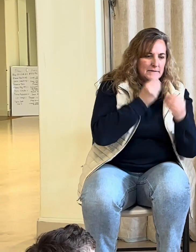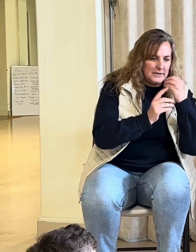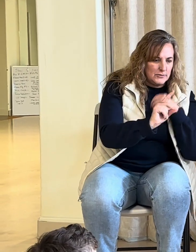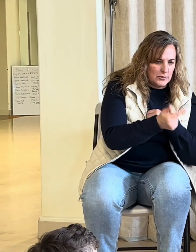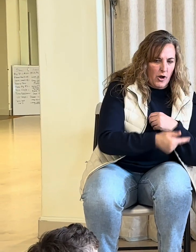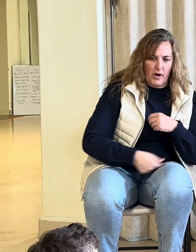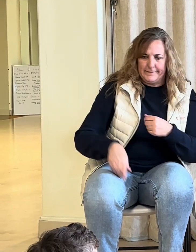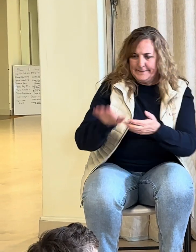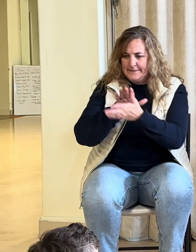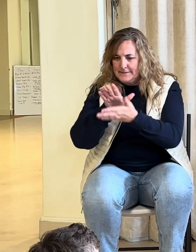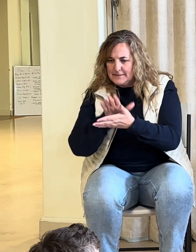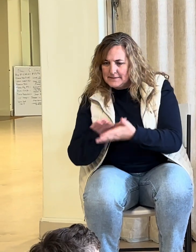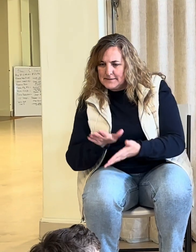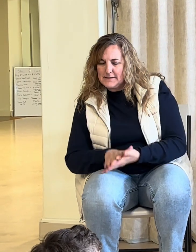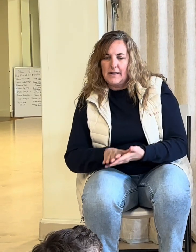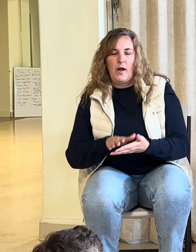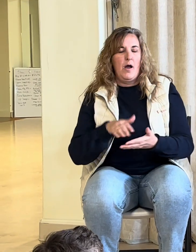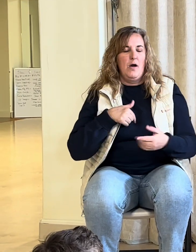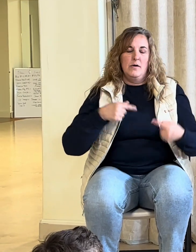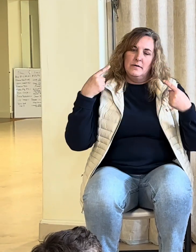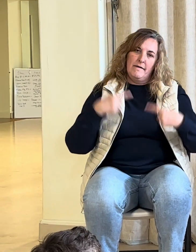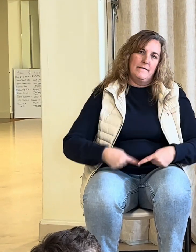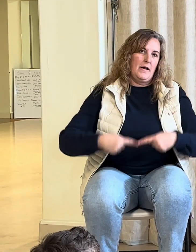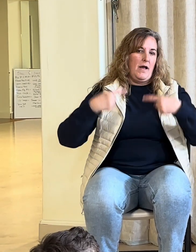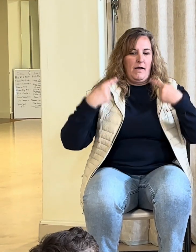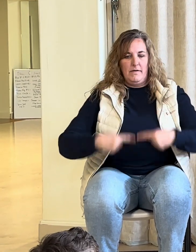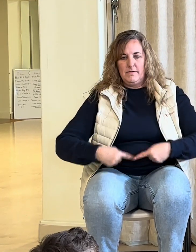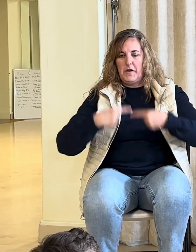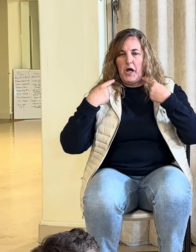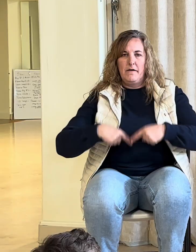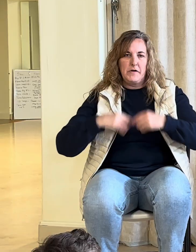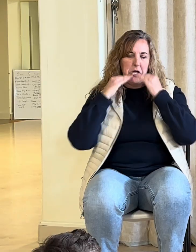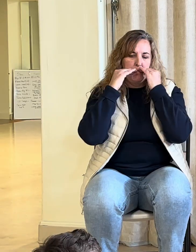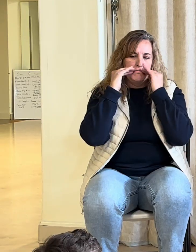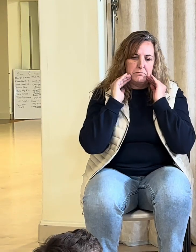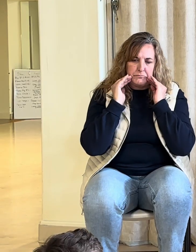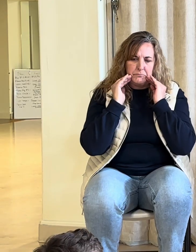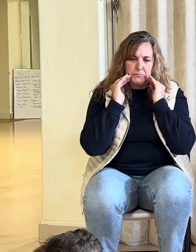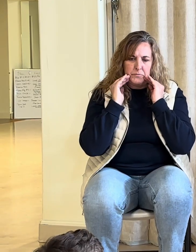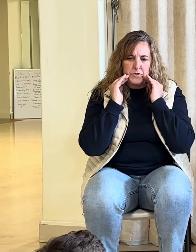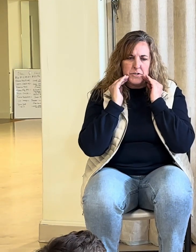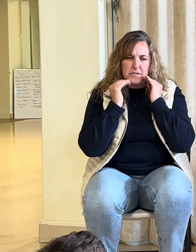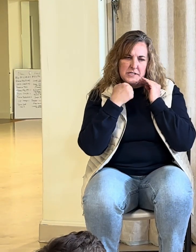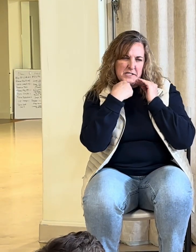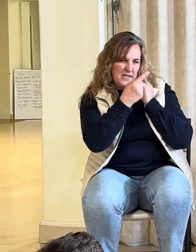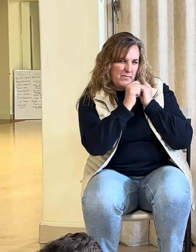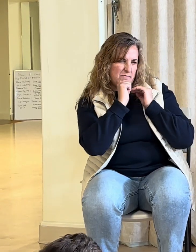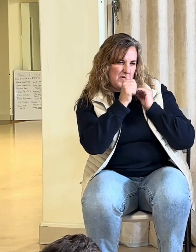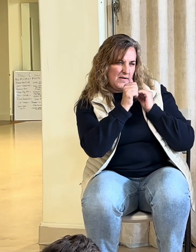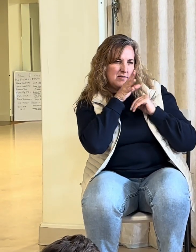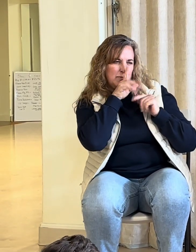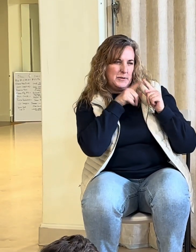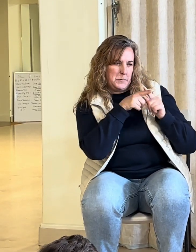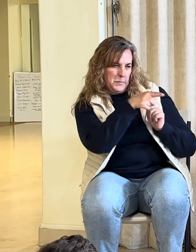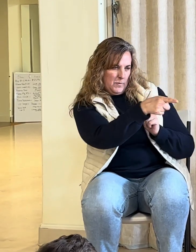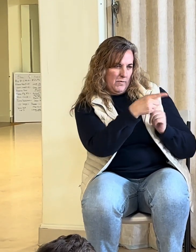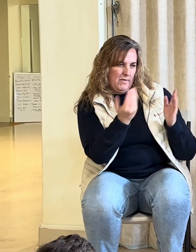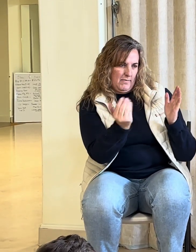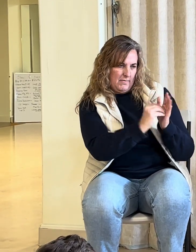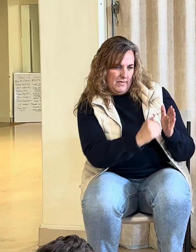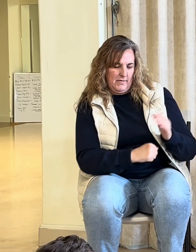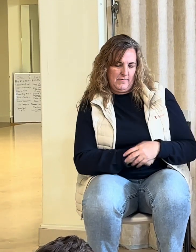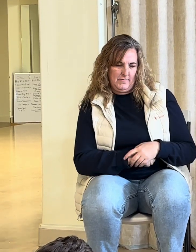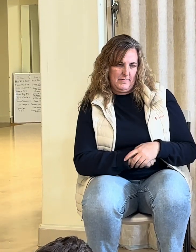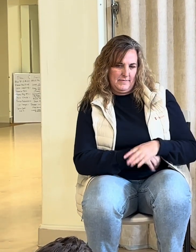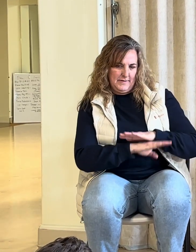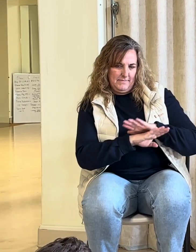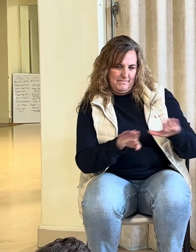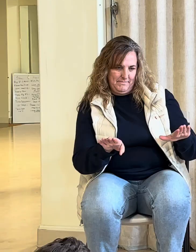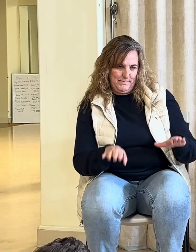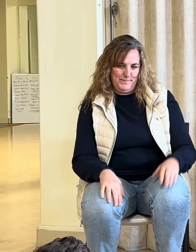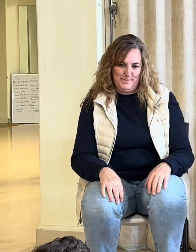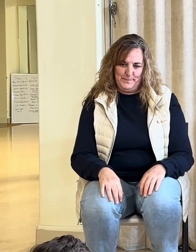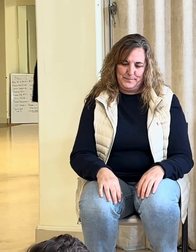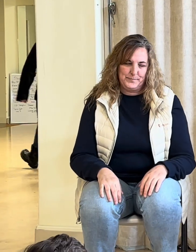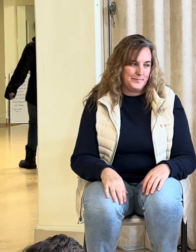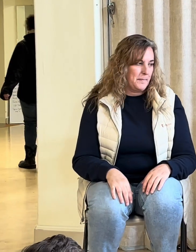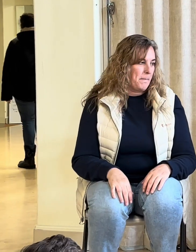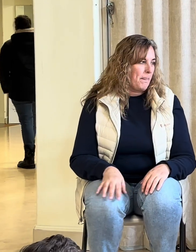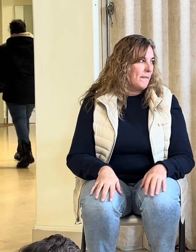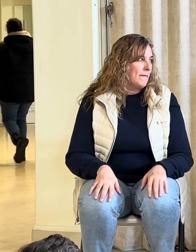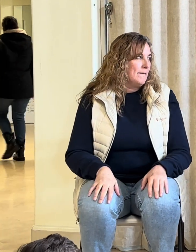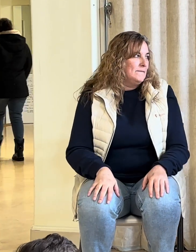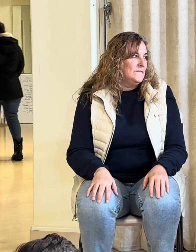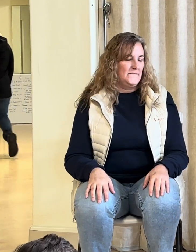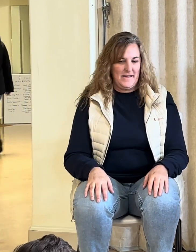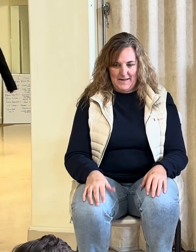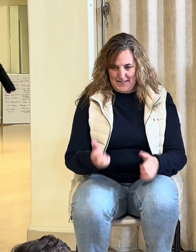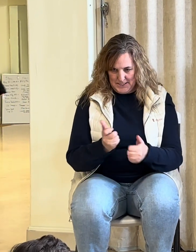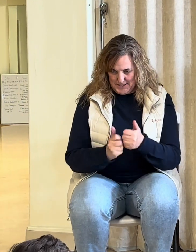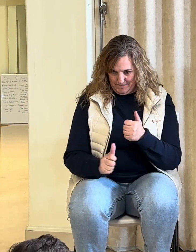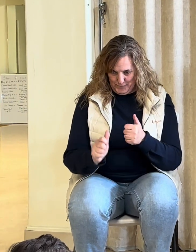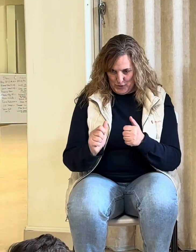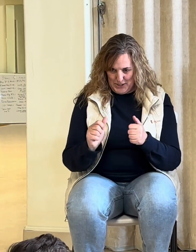clean the kitchen. We fought and frowned and made silent promises to never speak to each other ever again. (Never ever.)